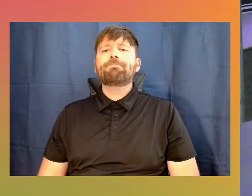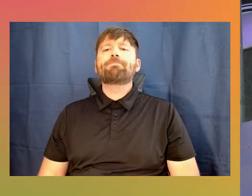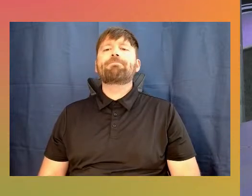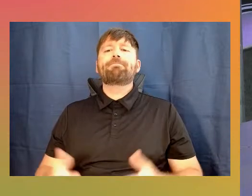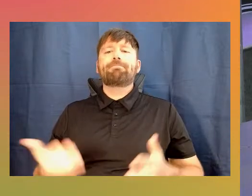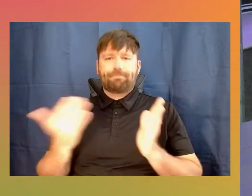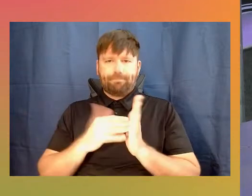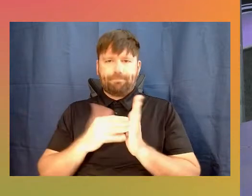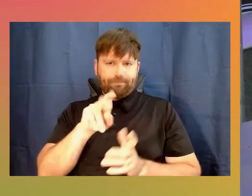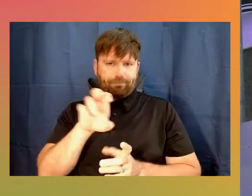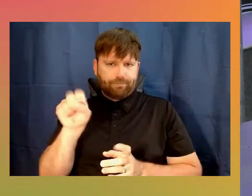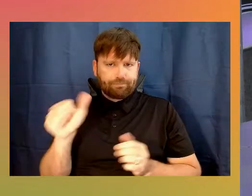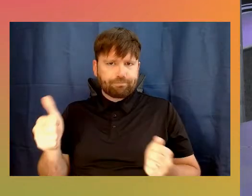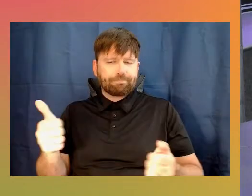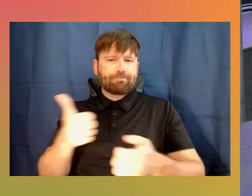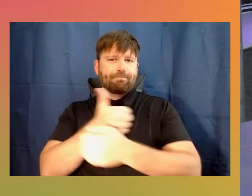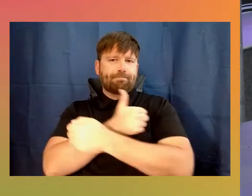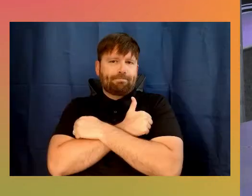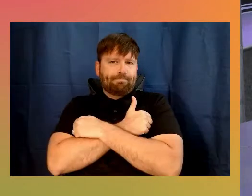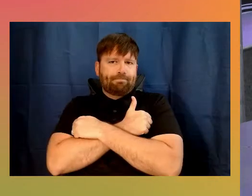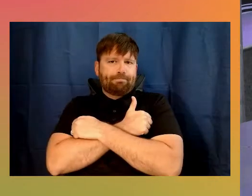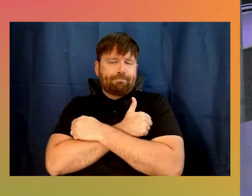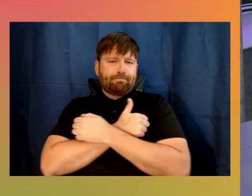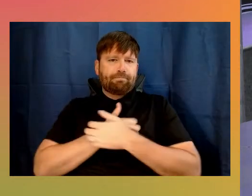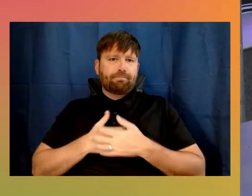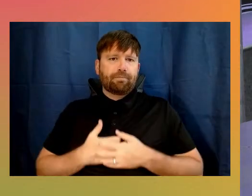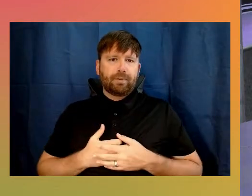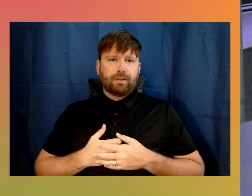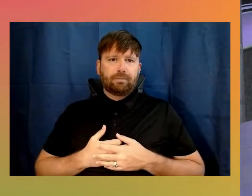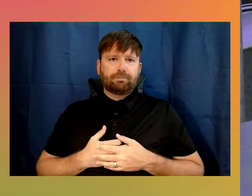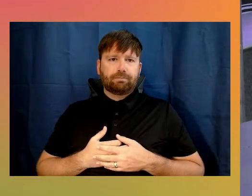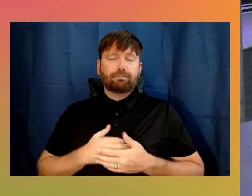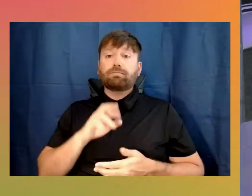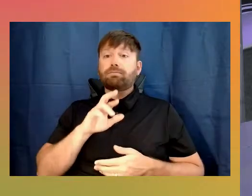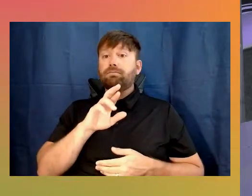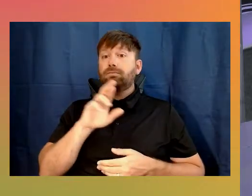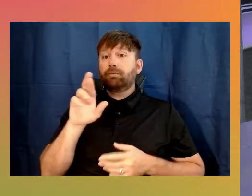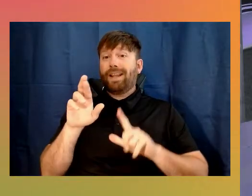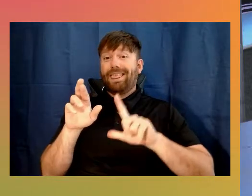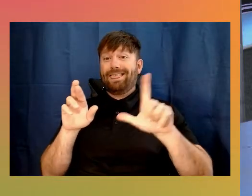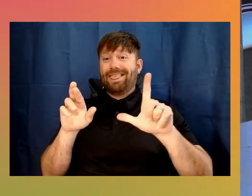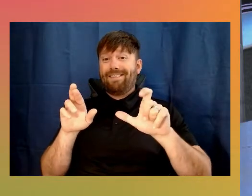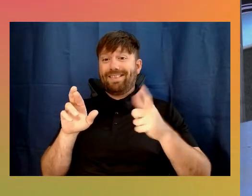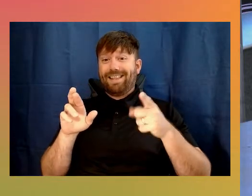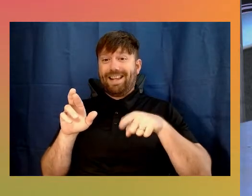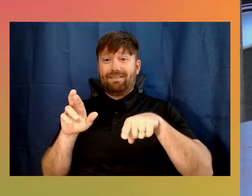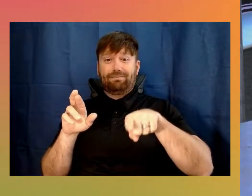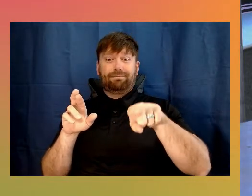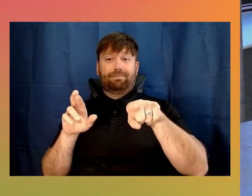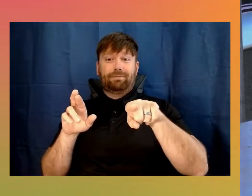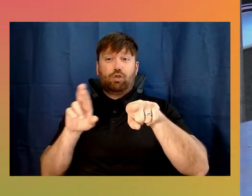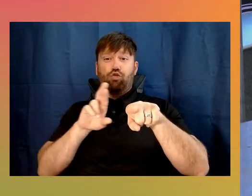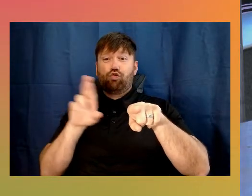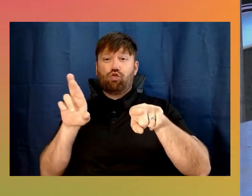OTHER.